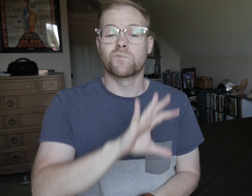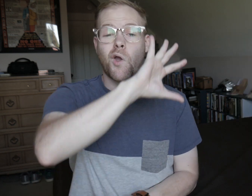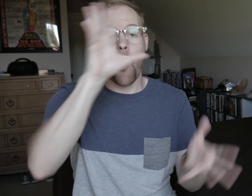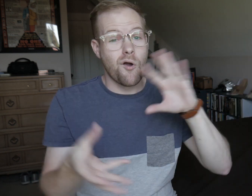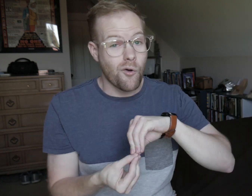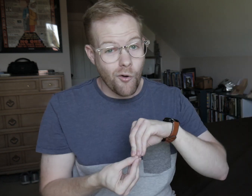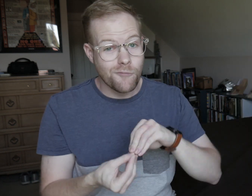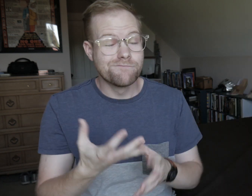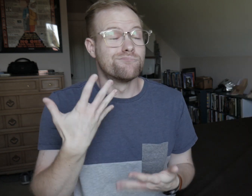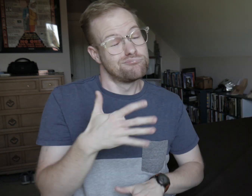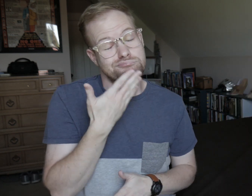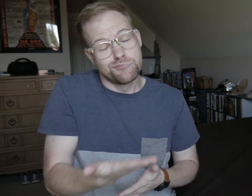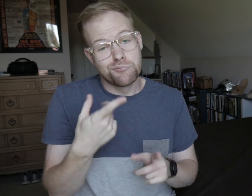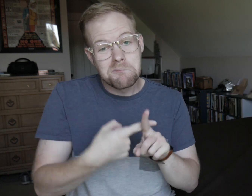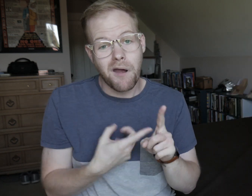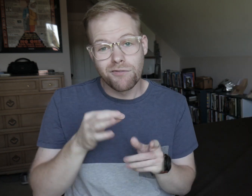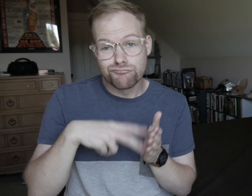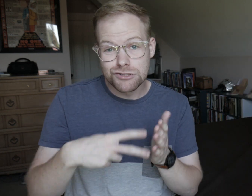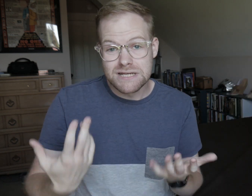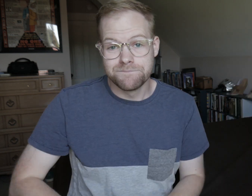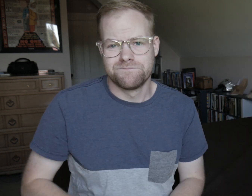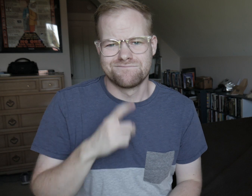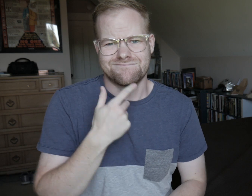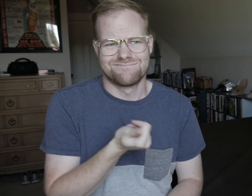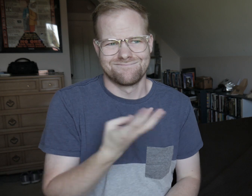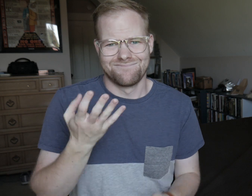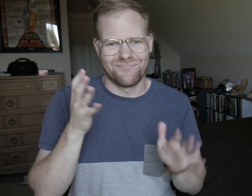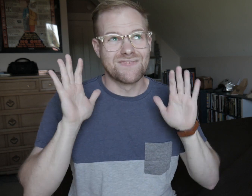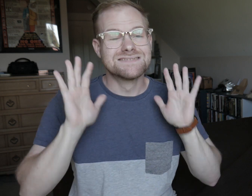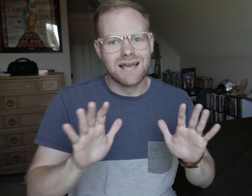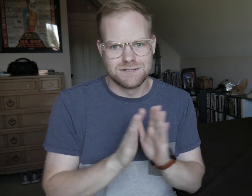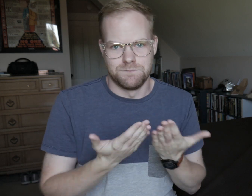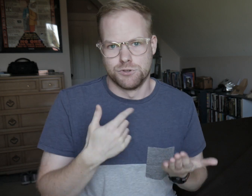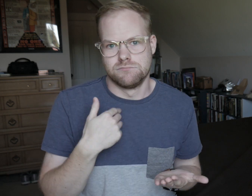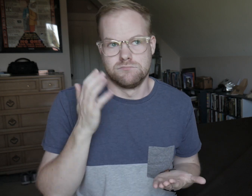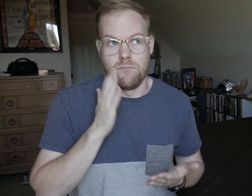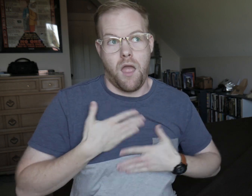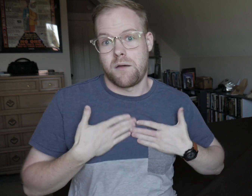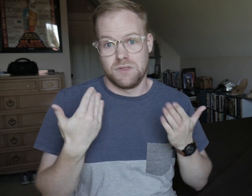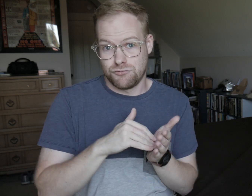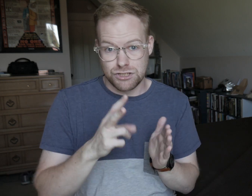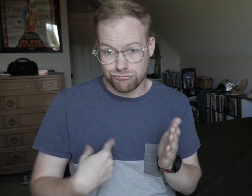All in all, a pretty good month of reading! There were some fantastic books that I’d happily re-read.